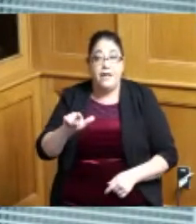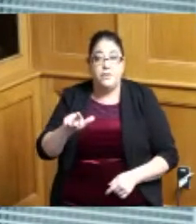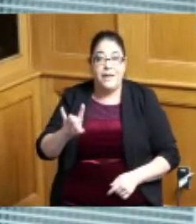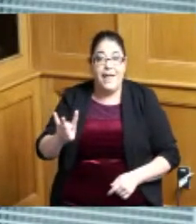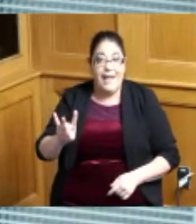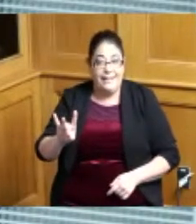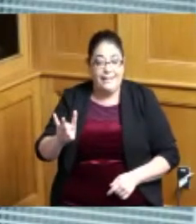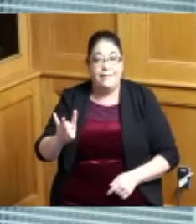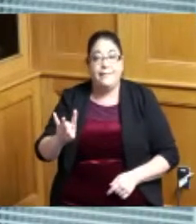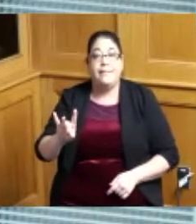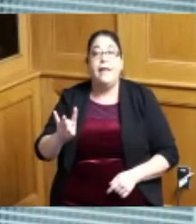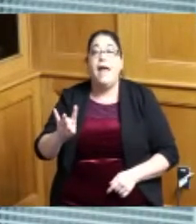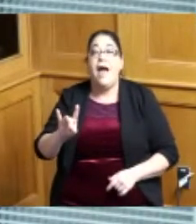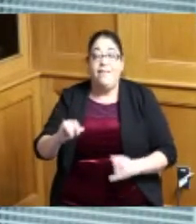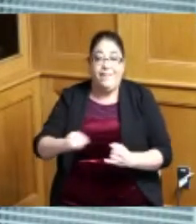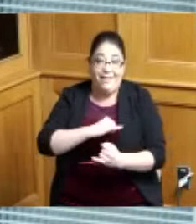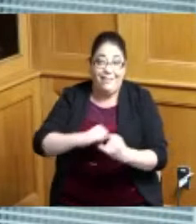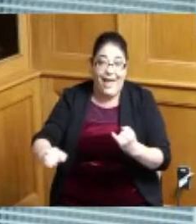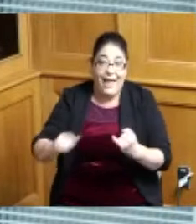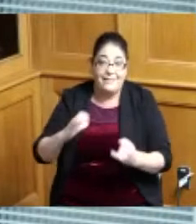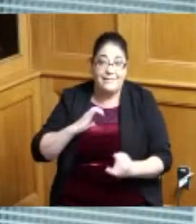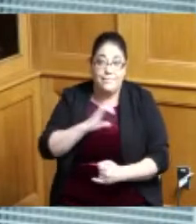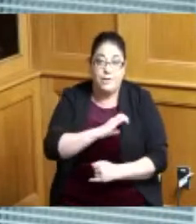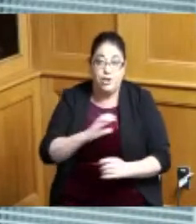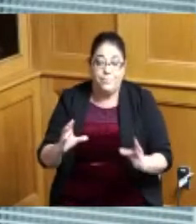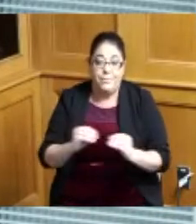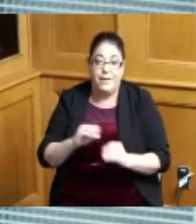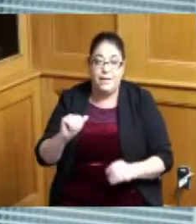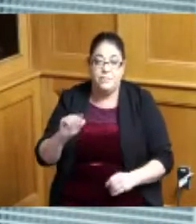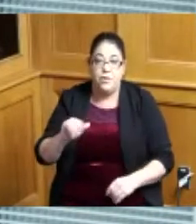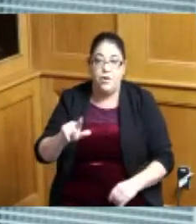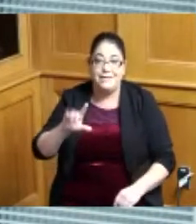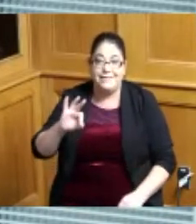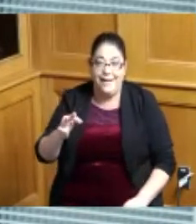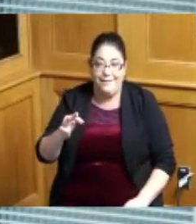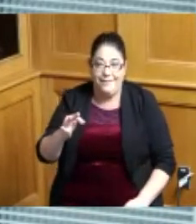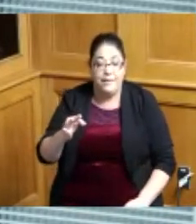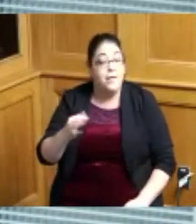ninth that's just the last commission scheduled meeting ahead of that any consideration if the